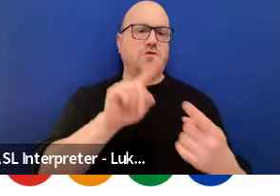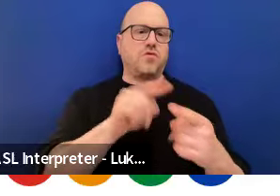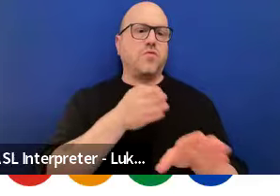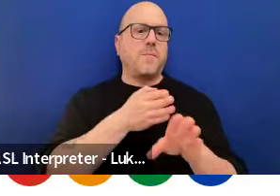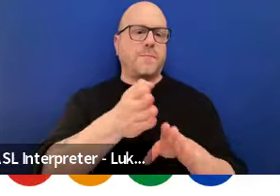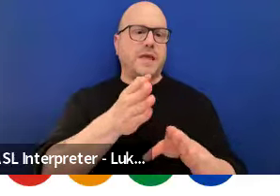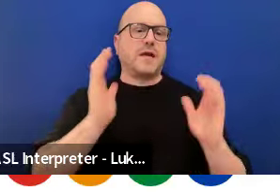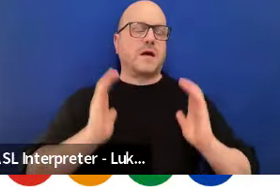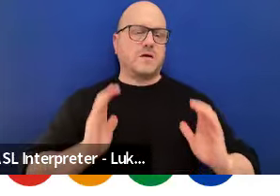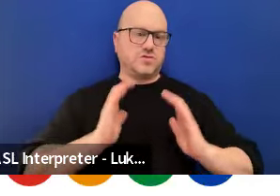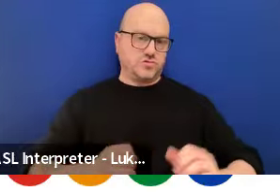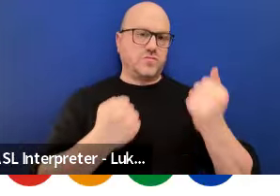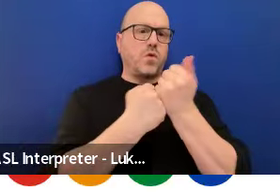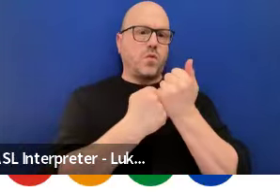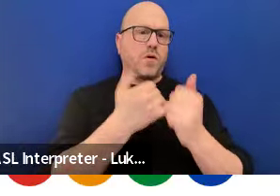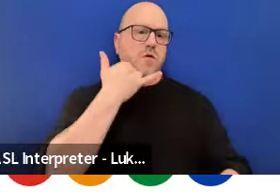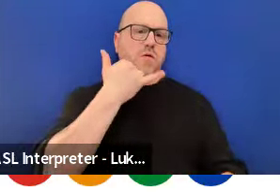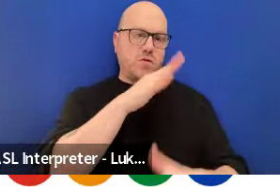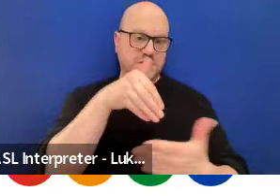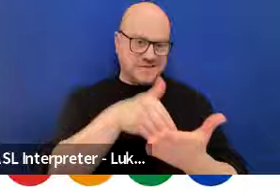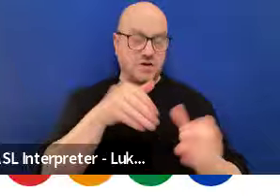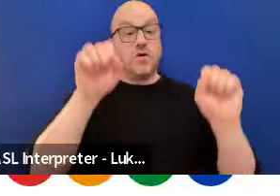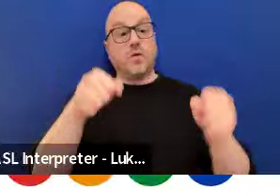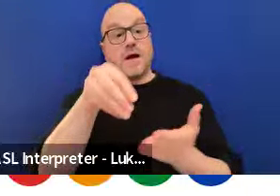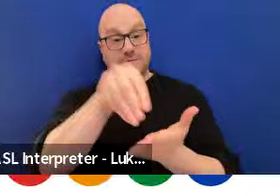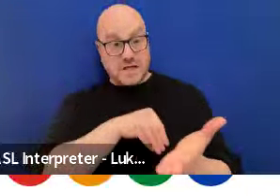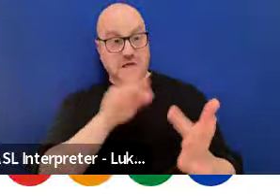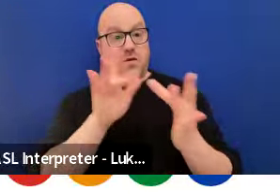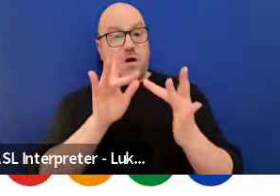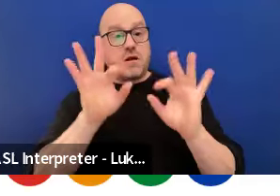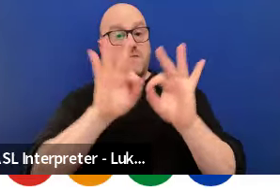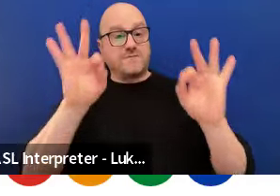CUSTOMER SUPPORT CALL CENTER.